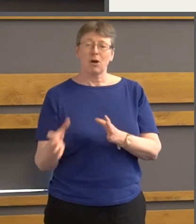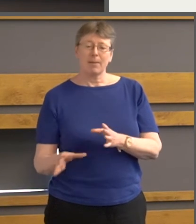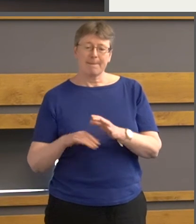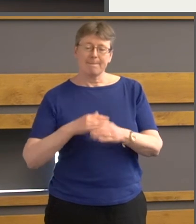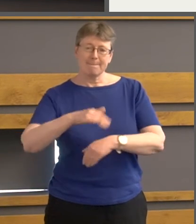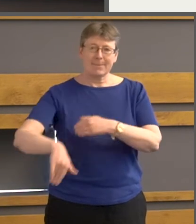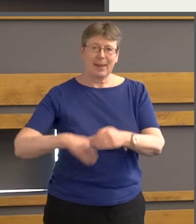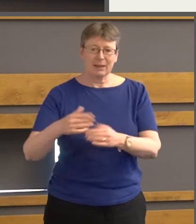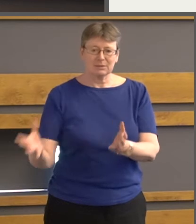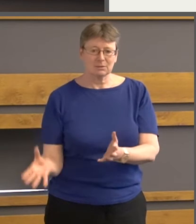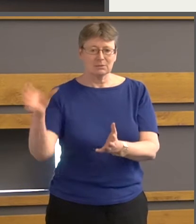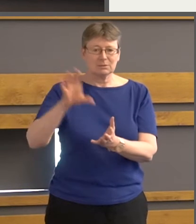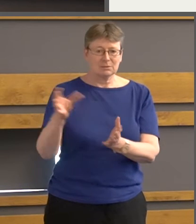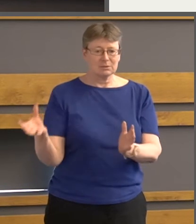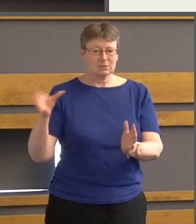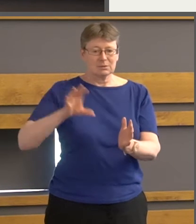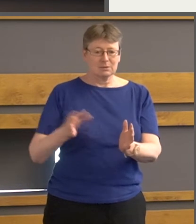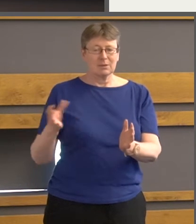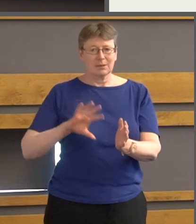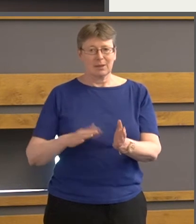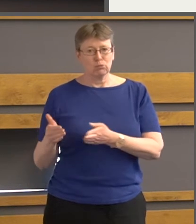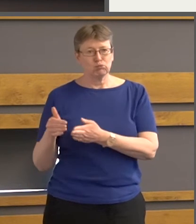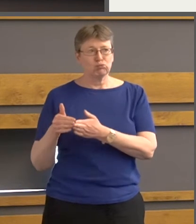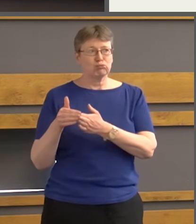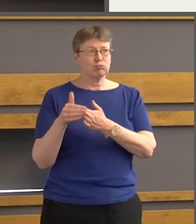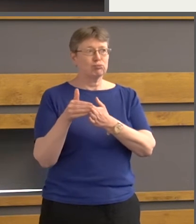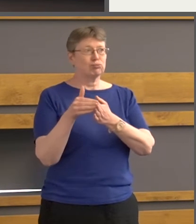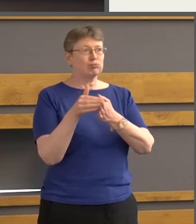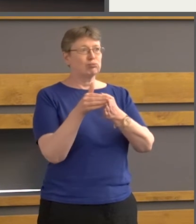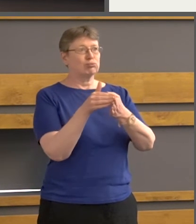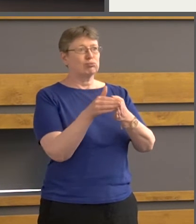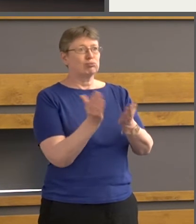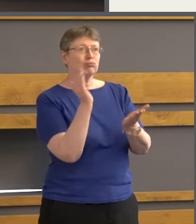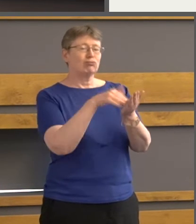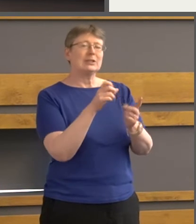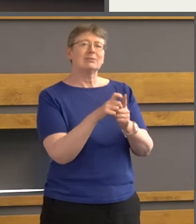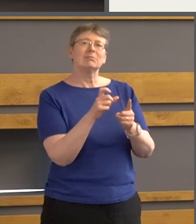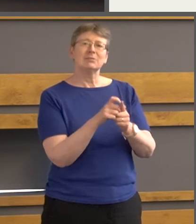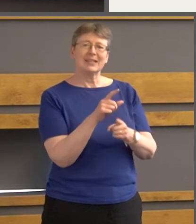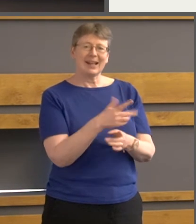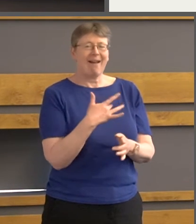the sending them to Dundee. And then I felt that the two rivers could speak to each other.